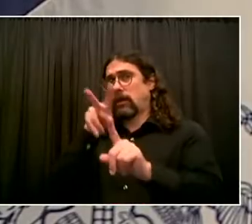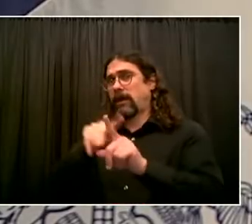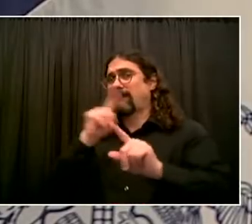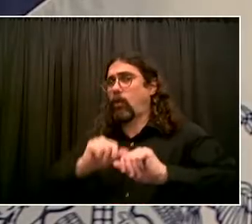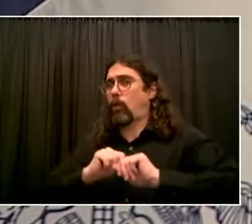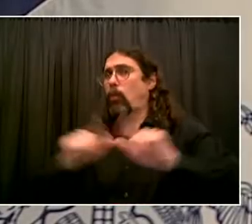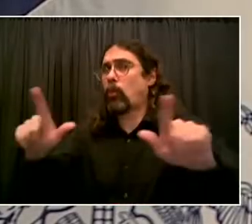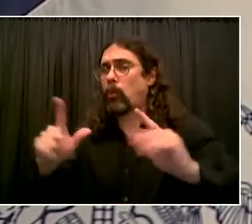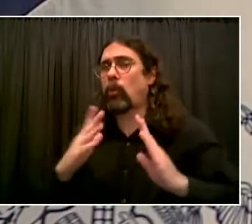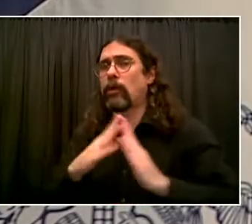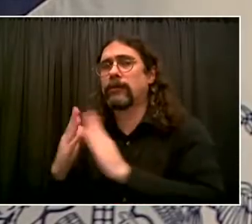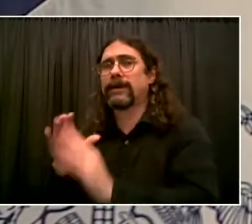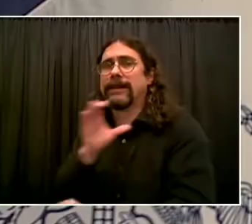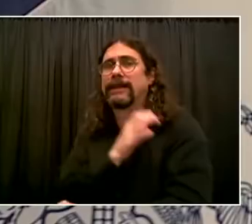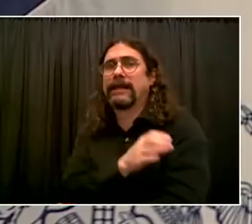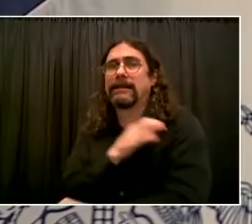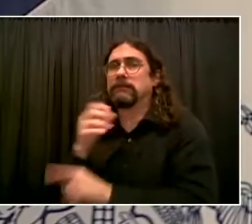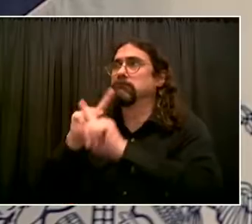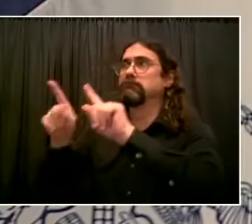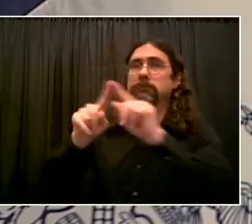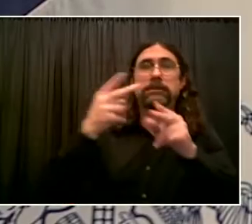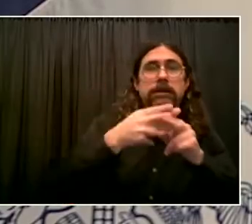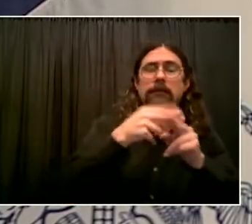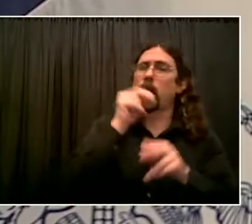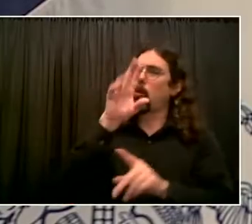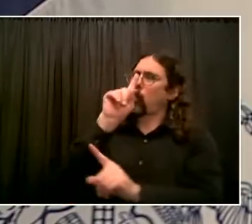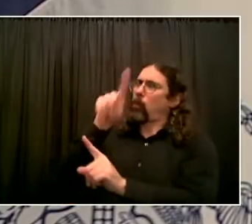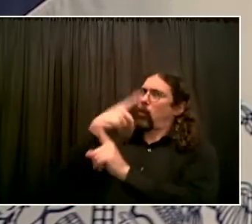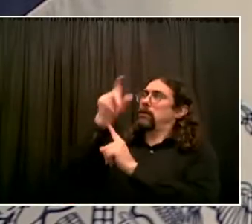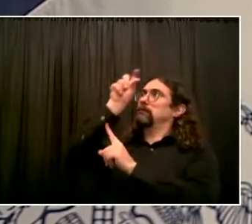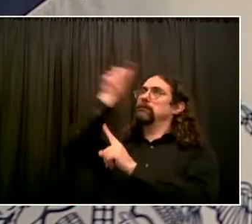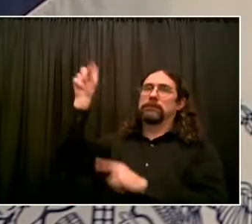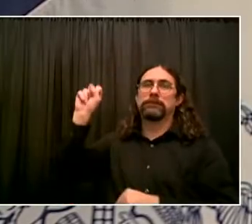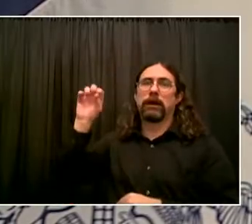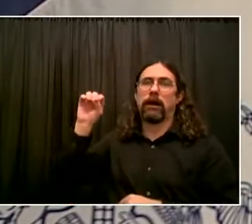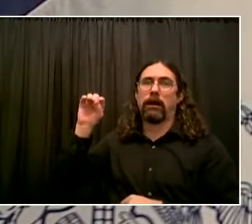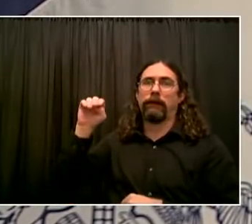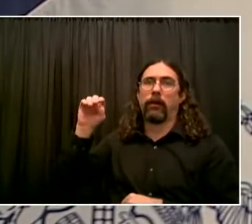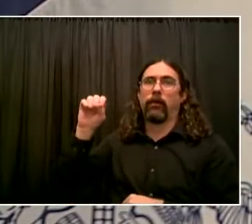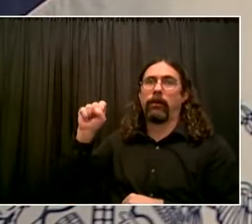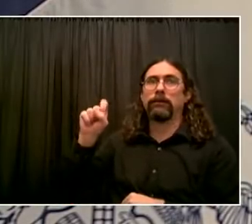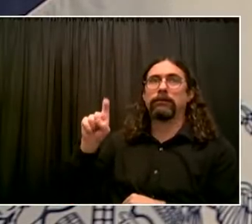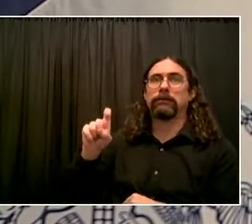OR WILL IT BE FOR ALL COMMUNITY CLIICNSH TARET CVEEI FEDERA L FUNDING?